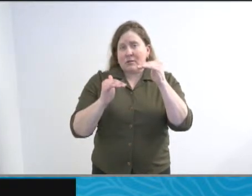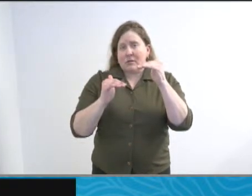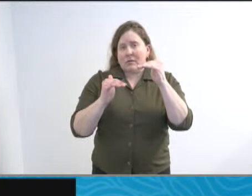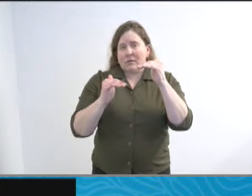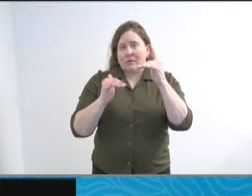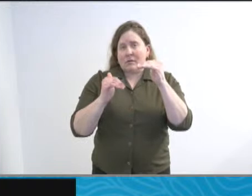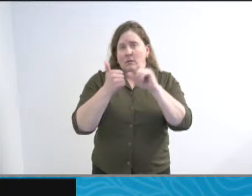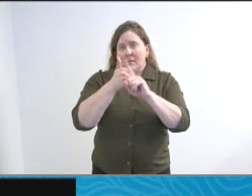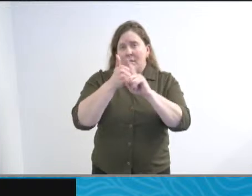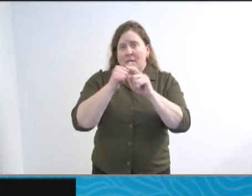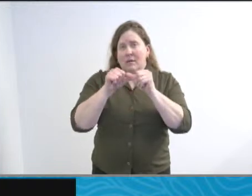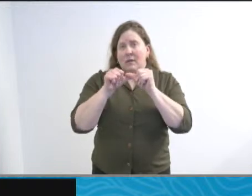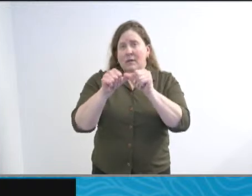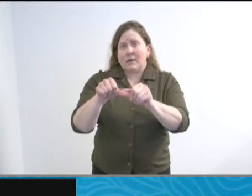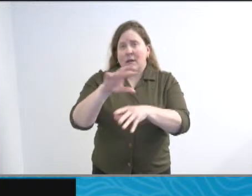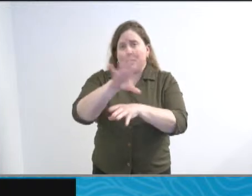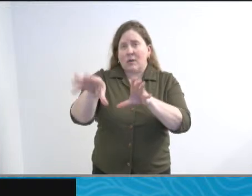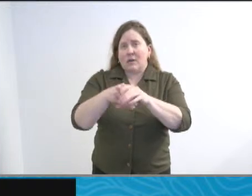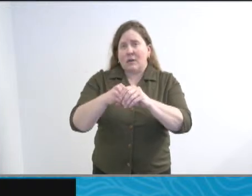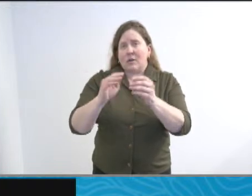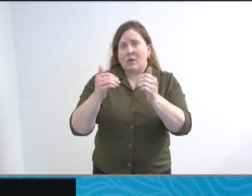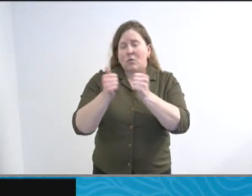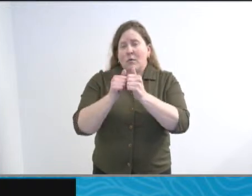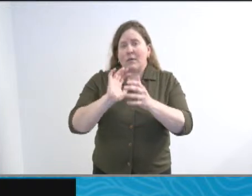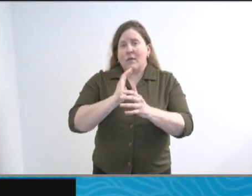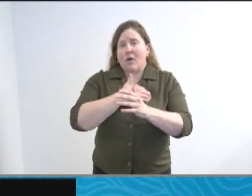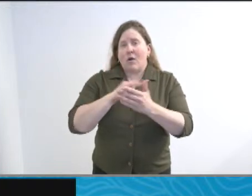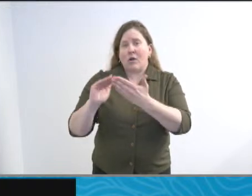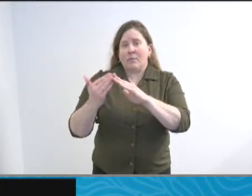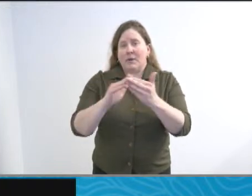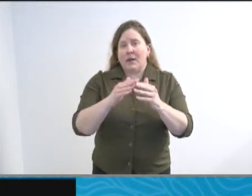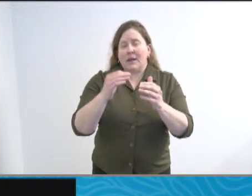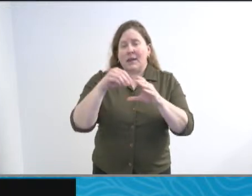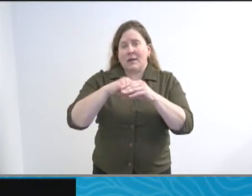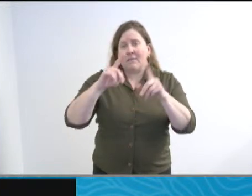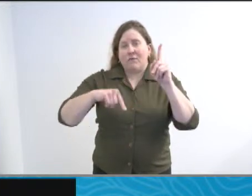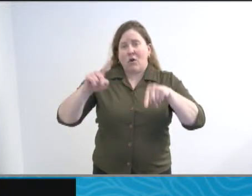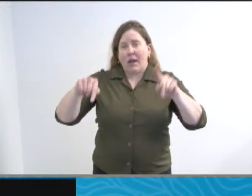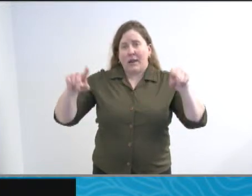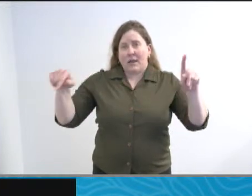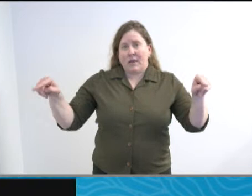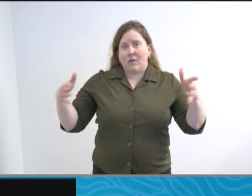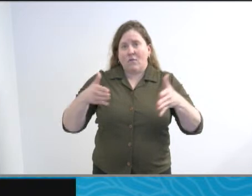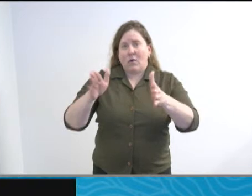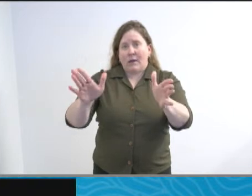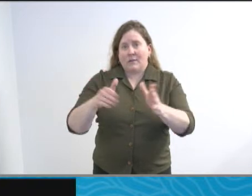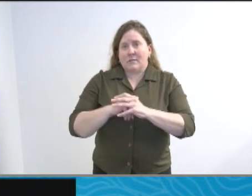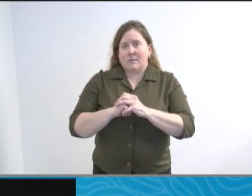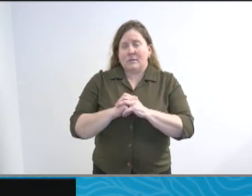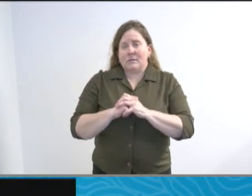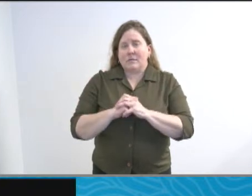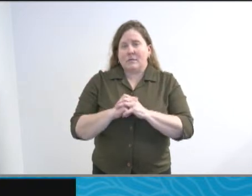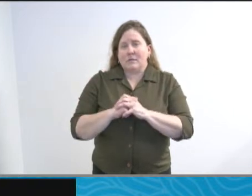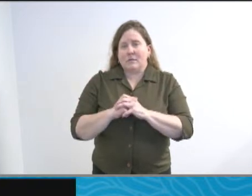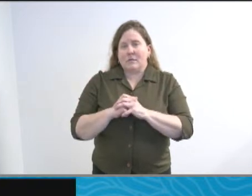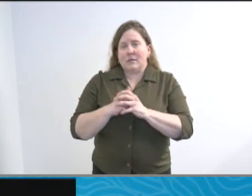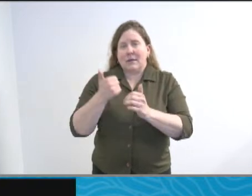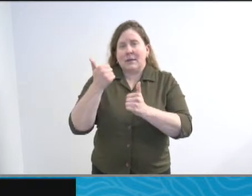to continue engaging with our community in variety of ways. And so each purpose and each situation